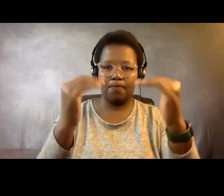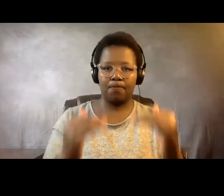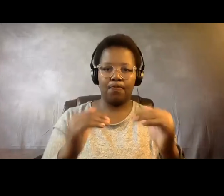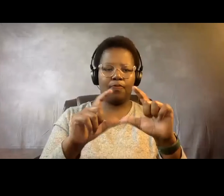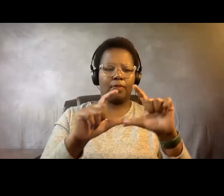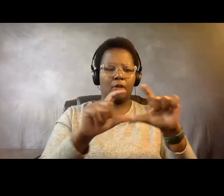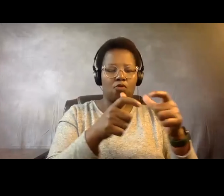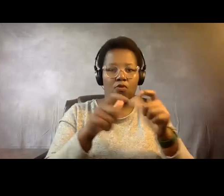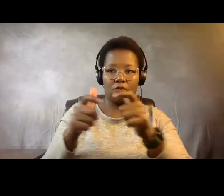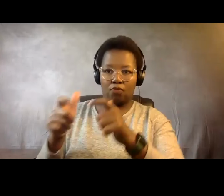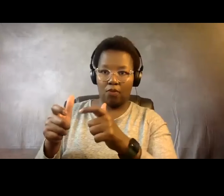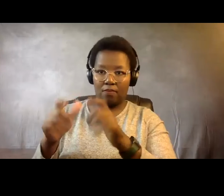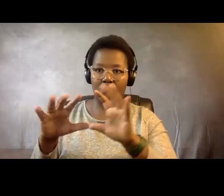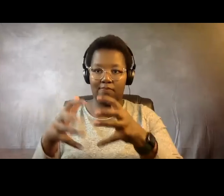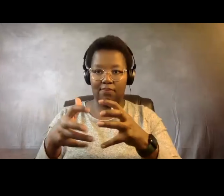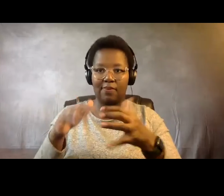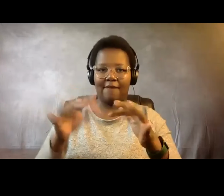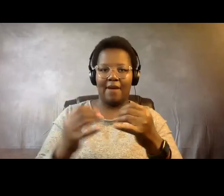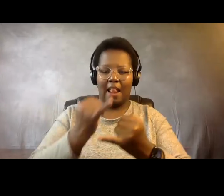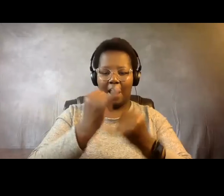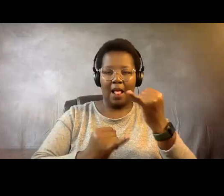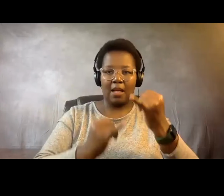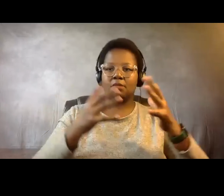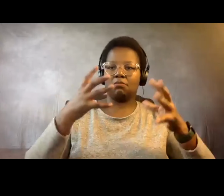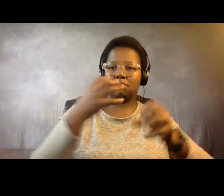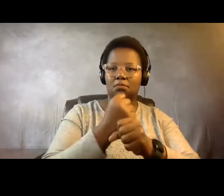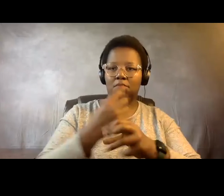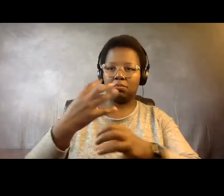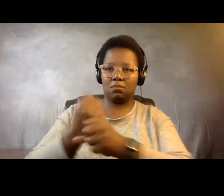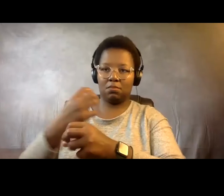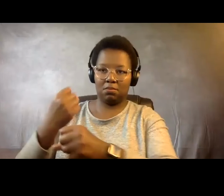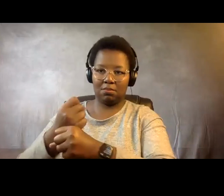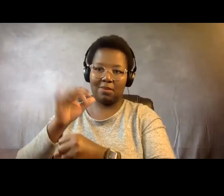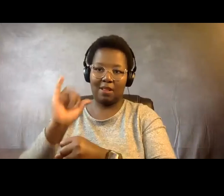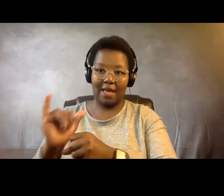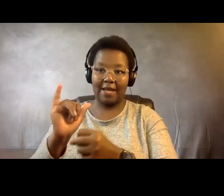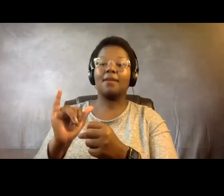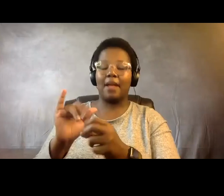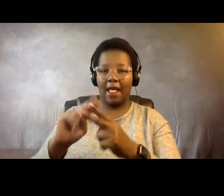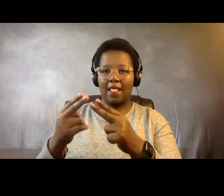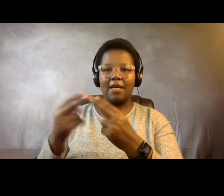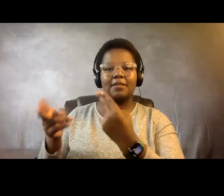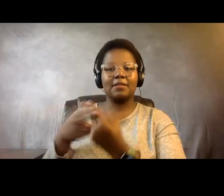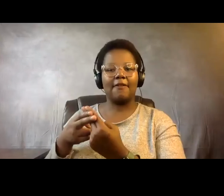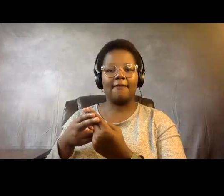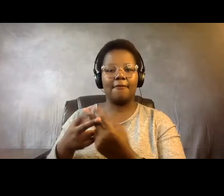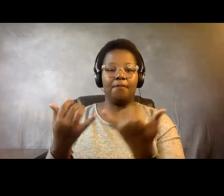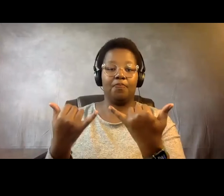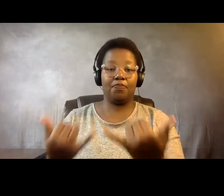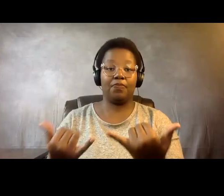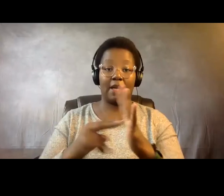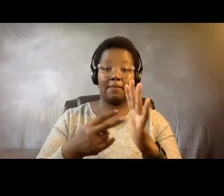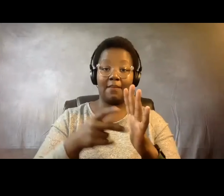then the save button last. So I could have put the category categories under the big title. This is,